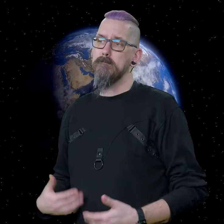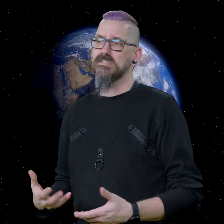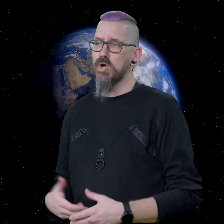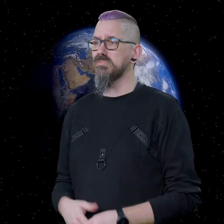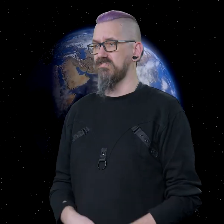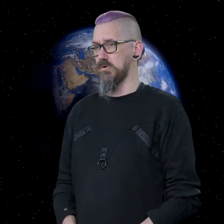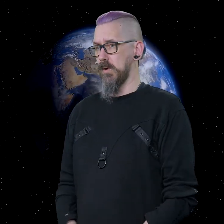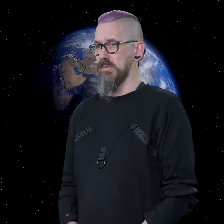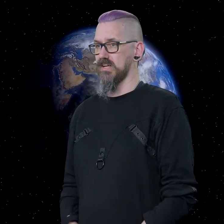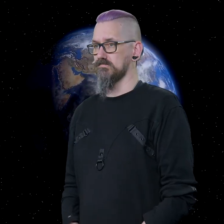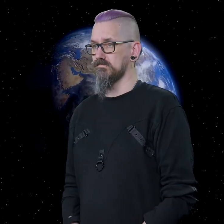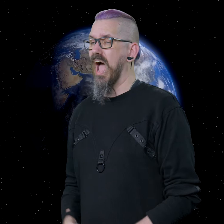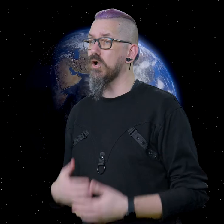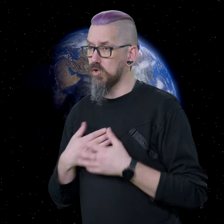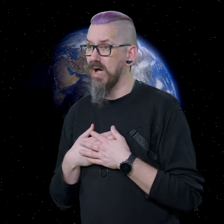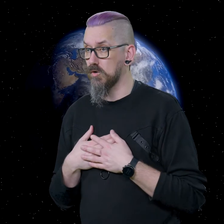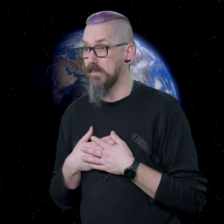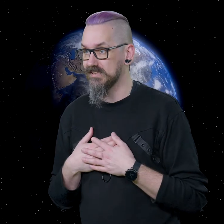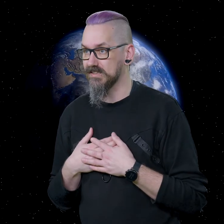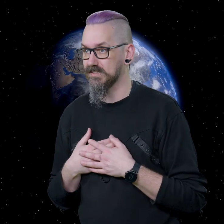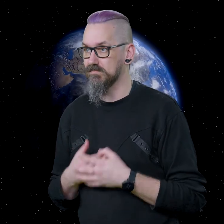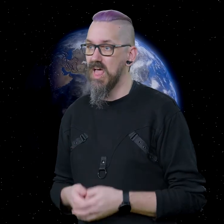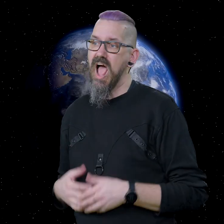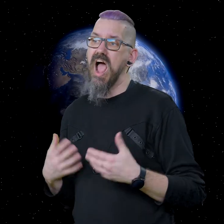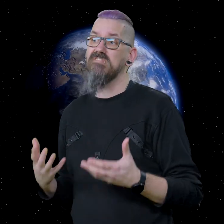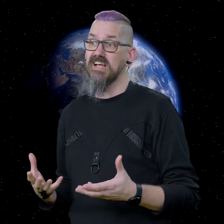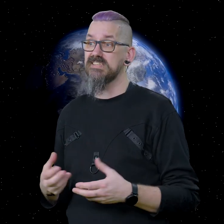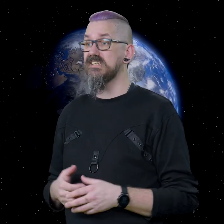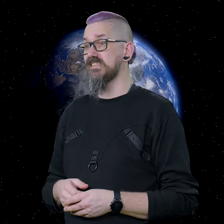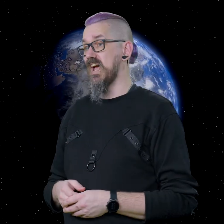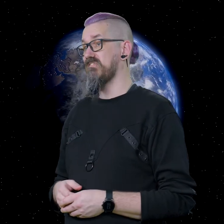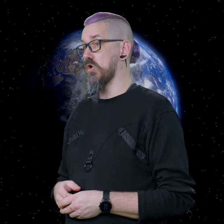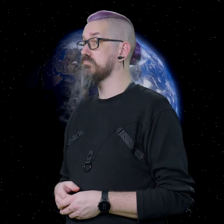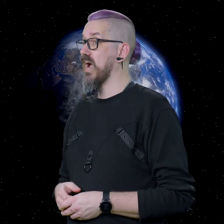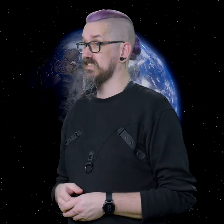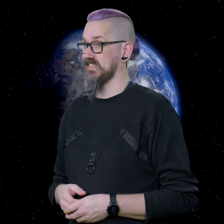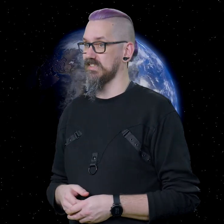My jobs are very public. I own my own business, Advocating Design for All practices,